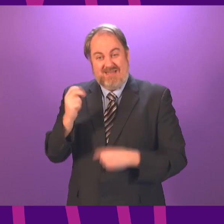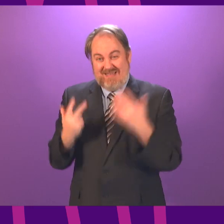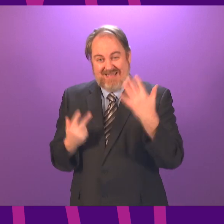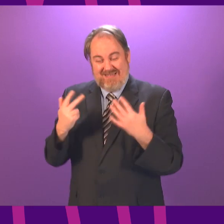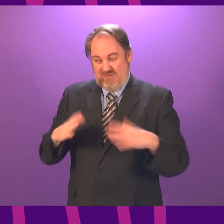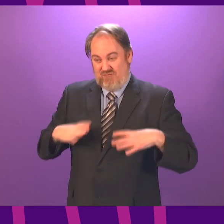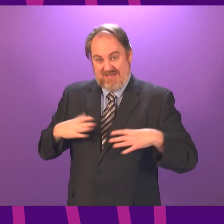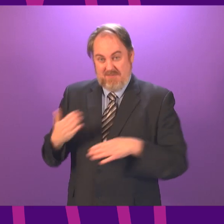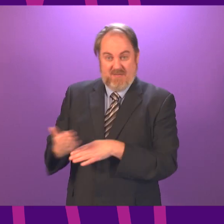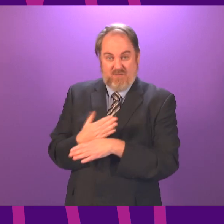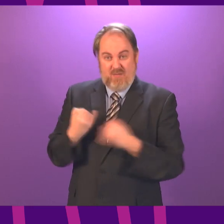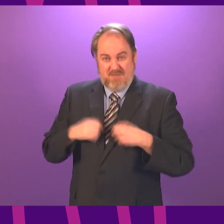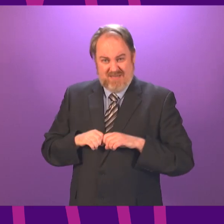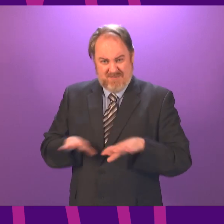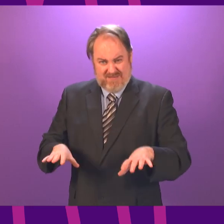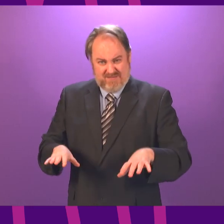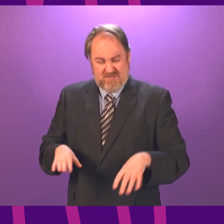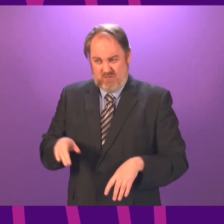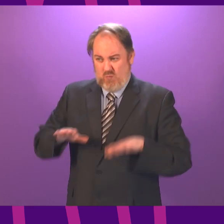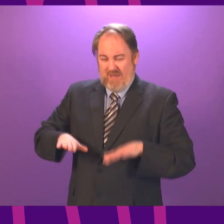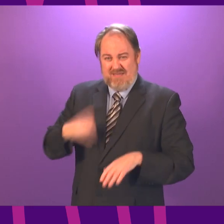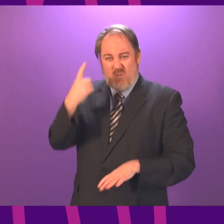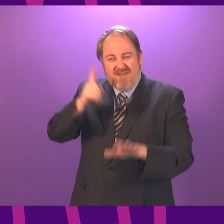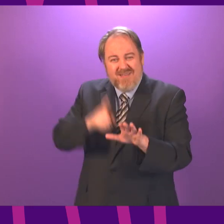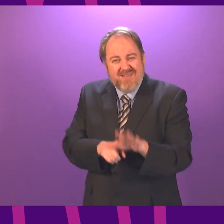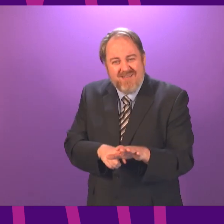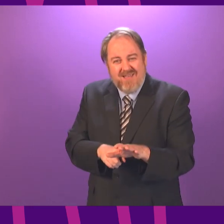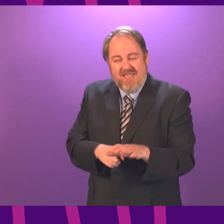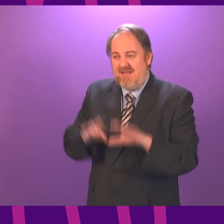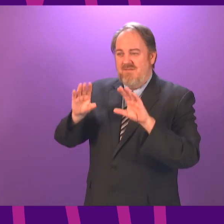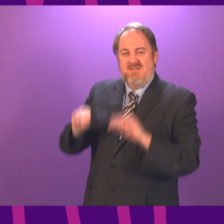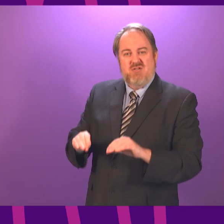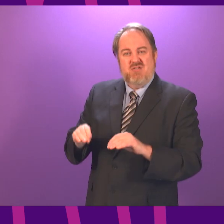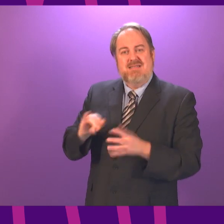the consultation did not open until more than a year later. It closed in September 2019,